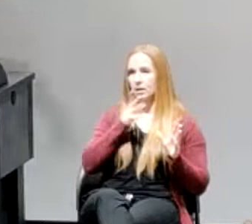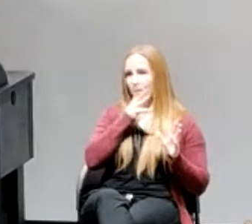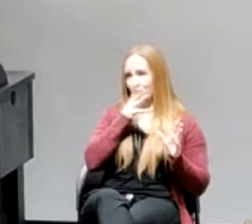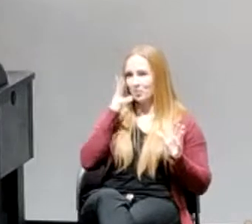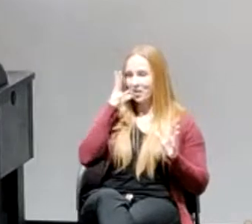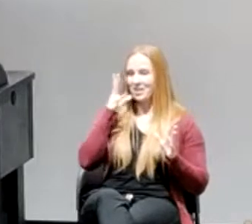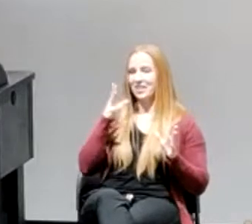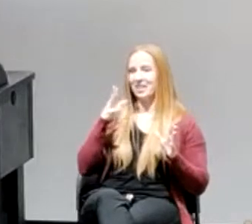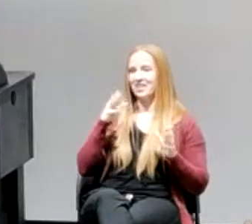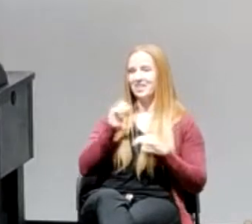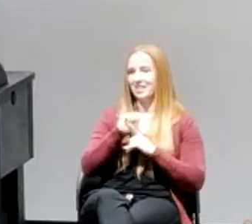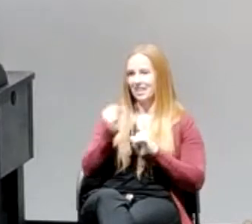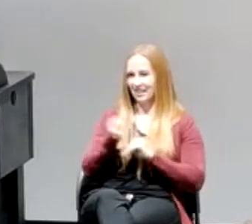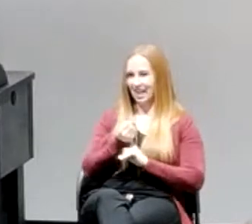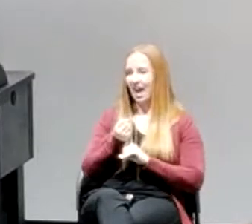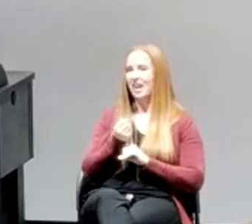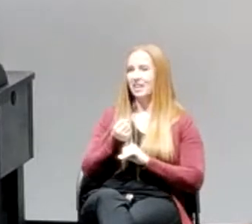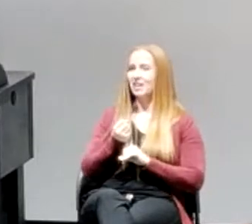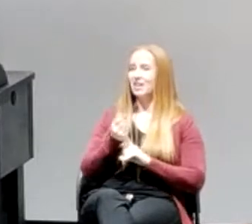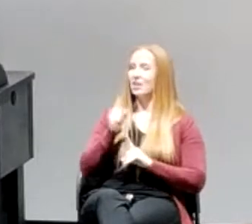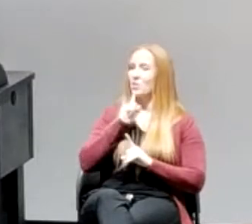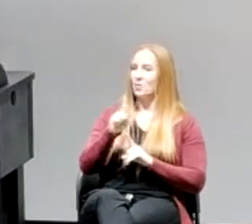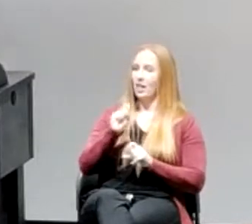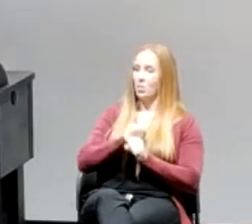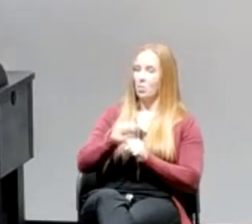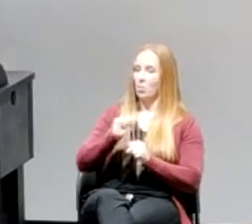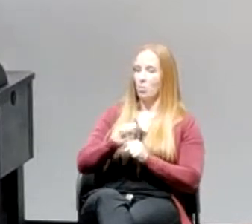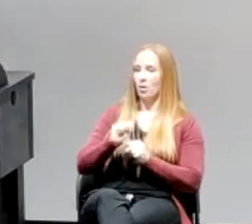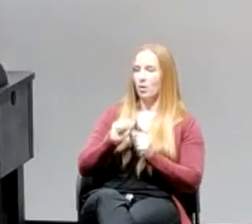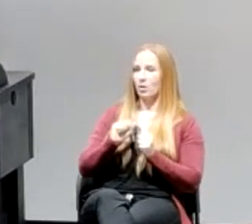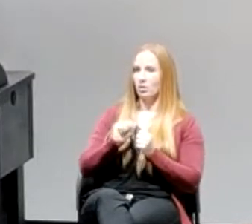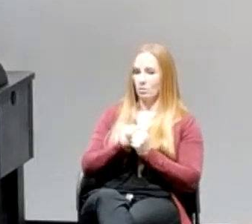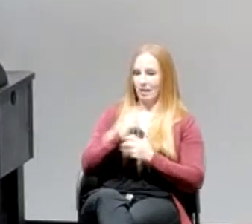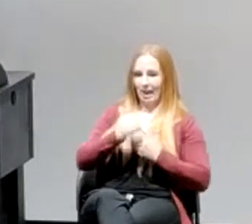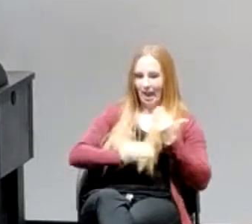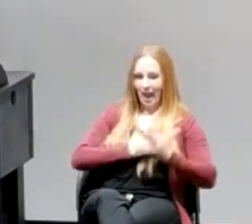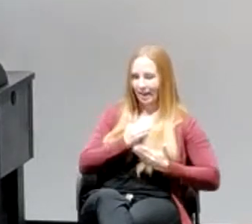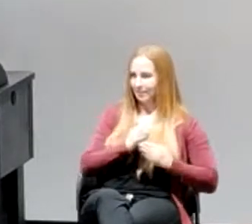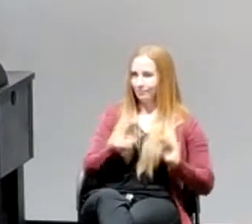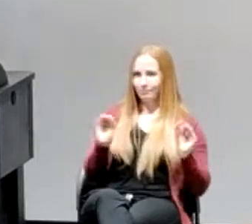That is where we are. We are no longer in an